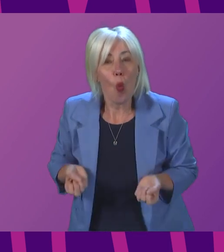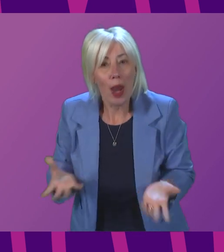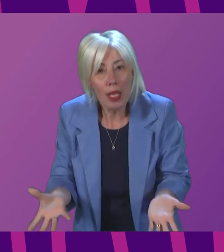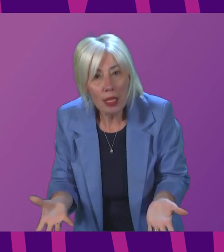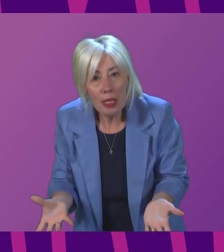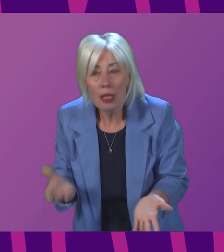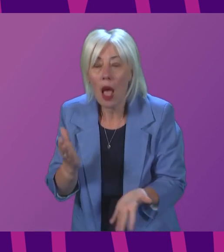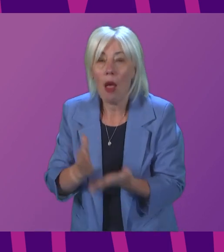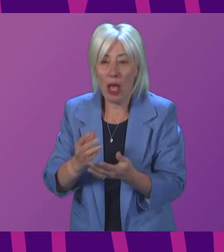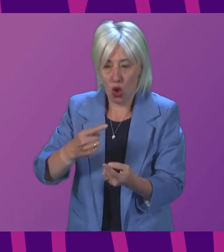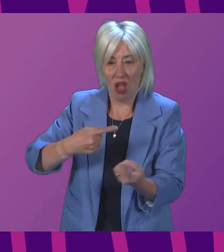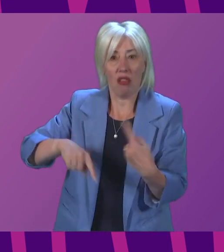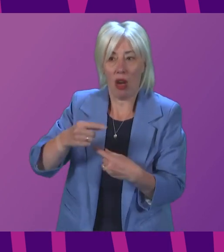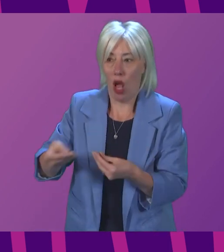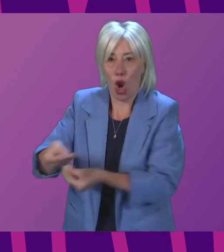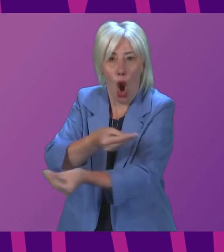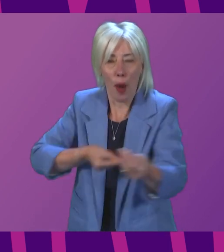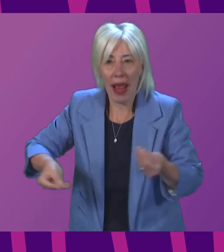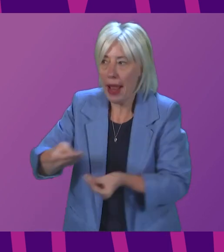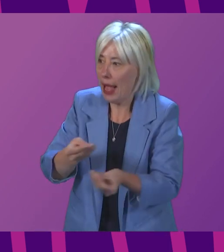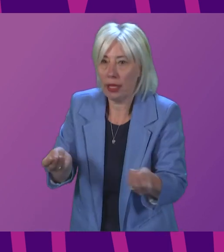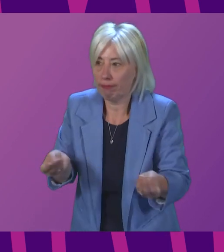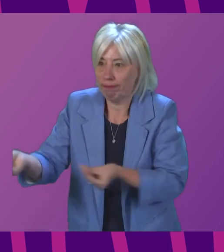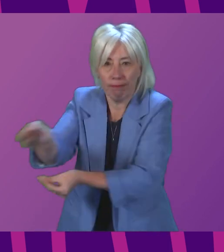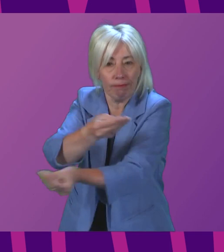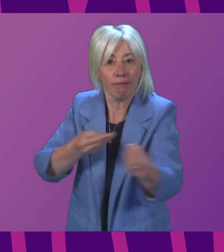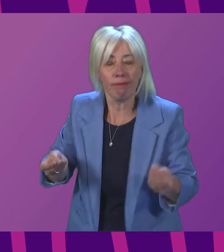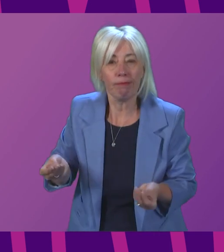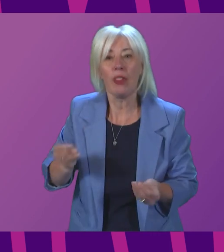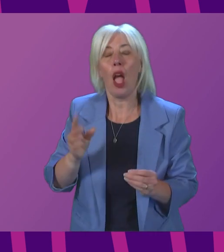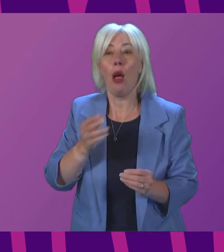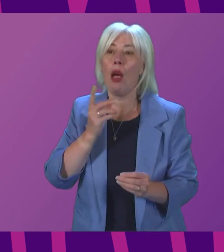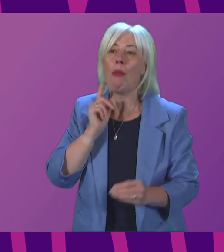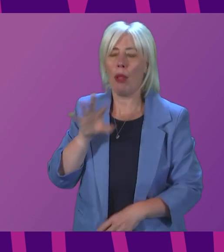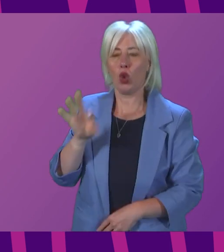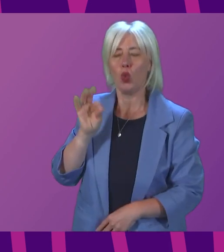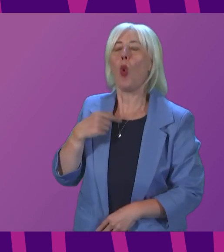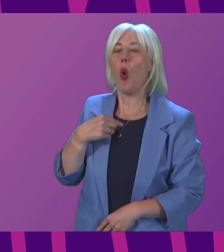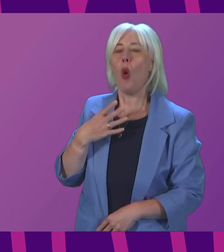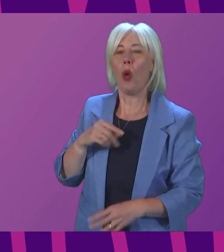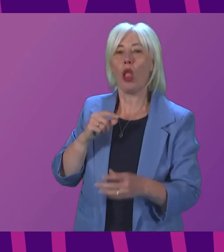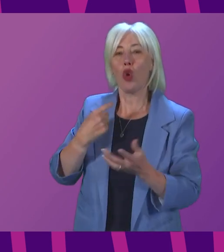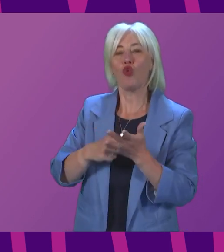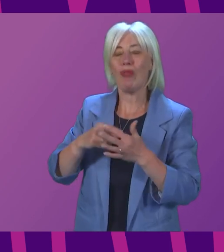have a more circular economy and to choose to recycle in the way that we all want them